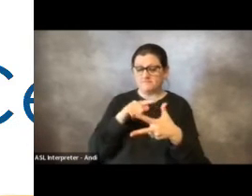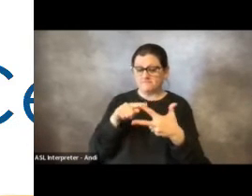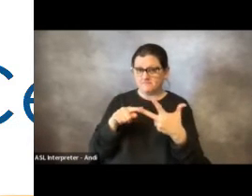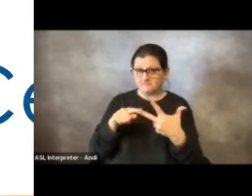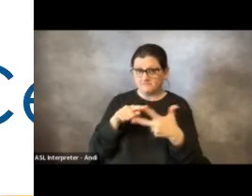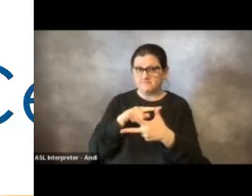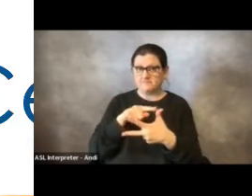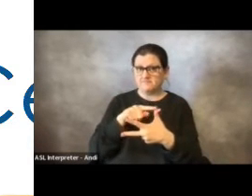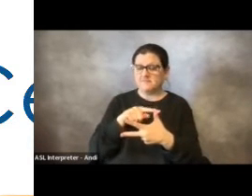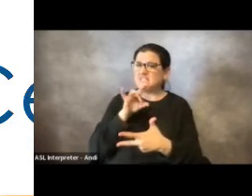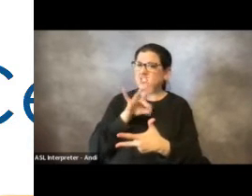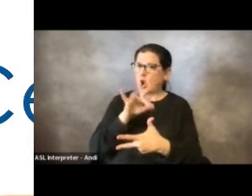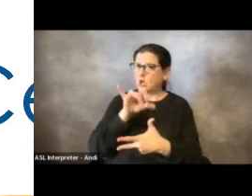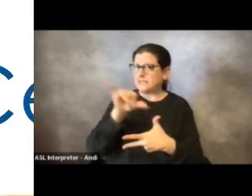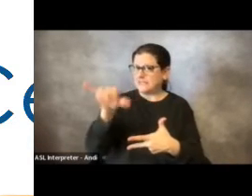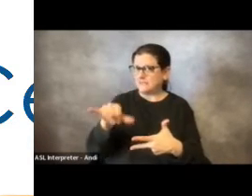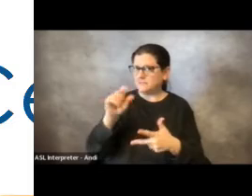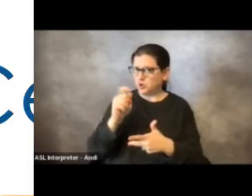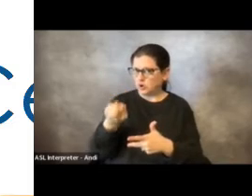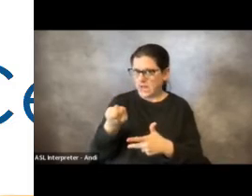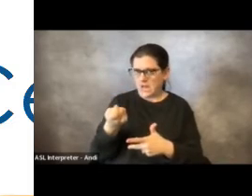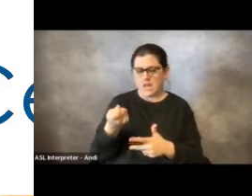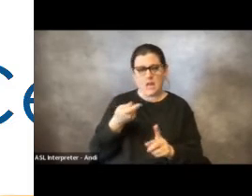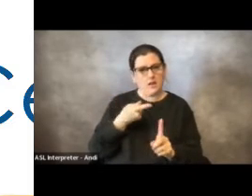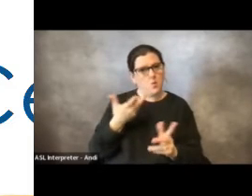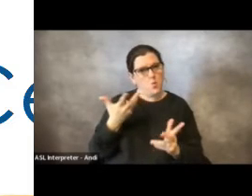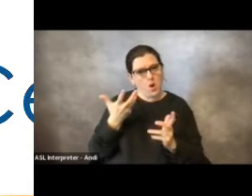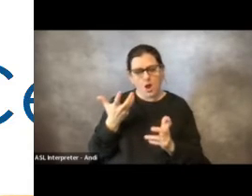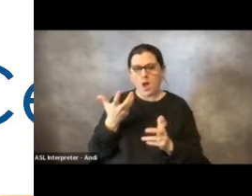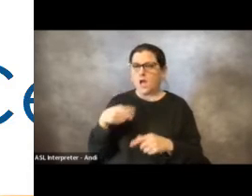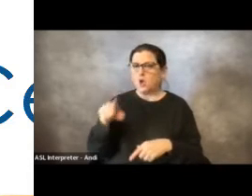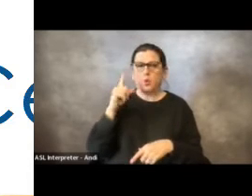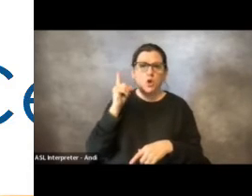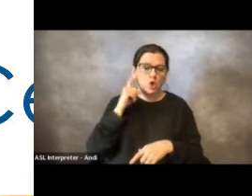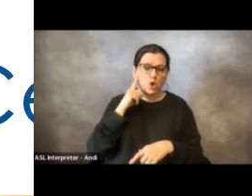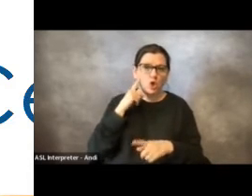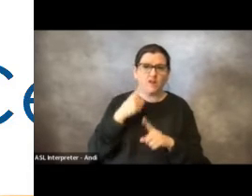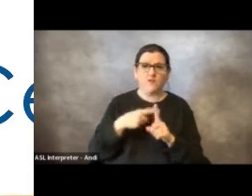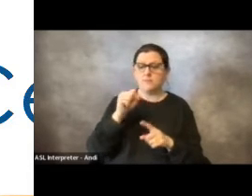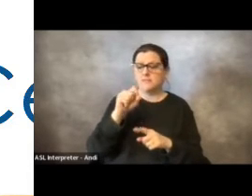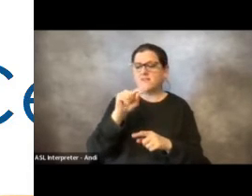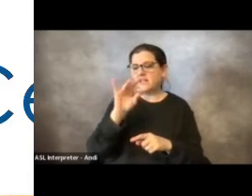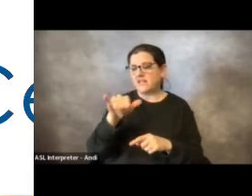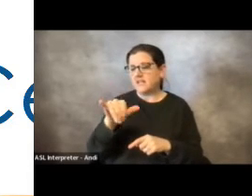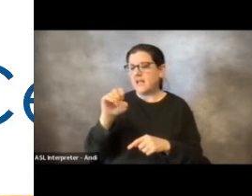to spark some systems change. You just heard in way more eloquent terms from Stefani and Eric about the real impact when